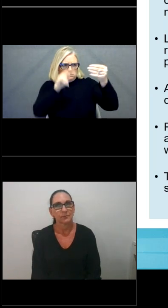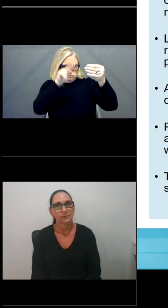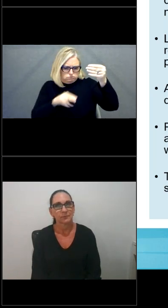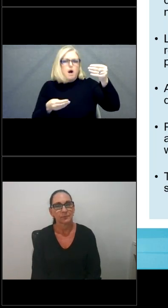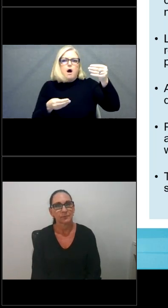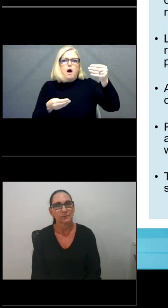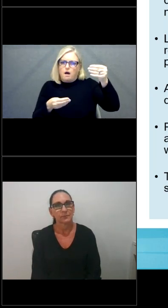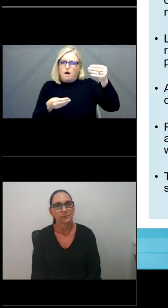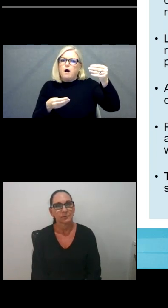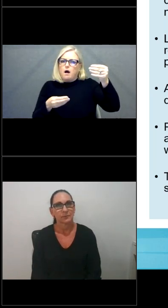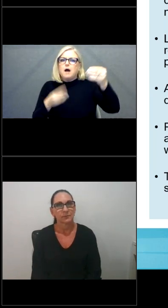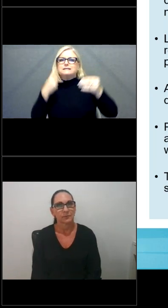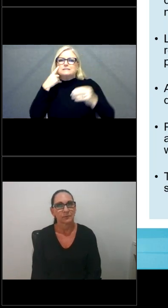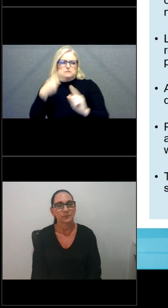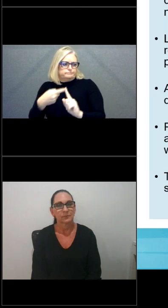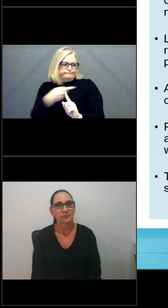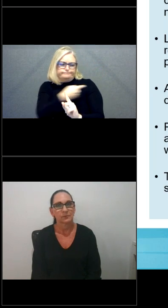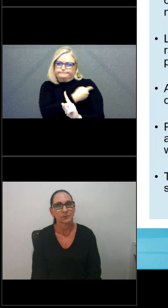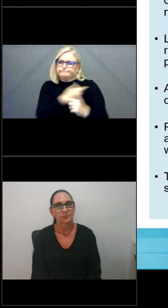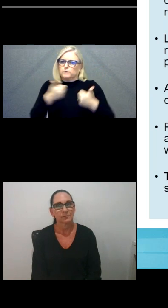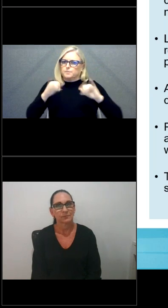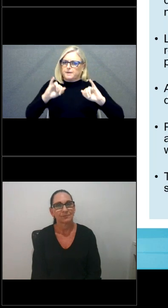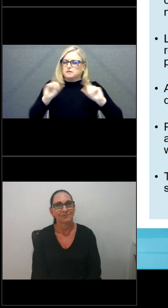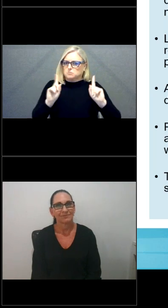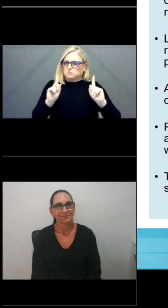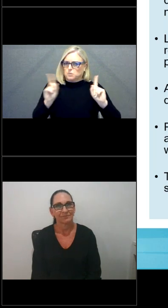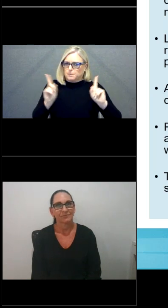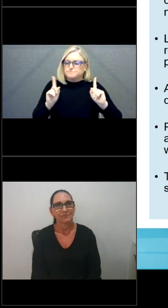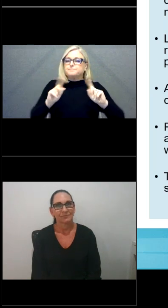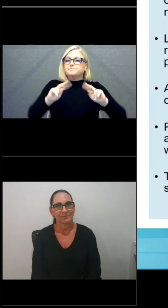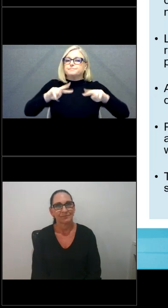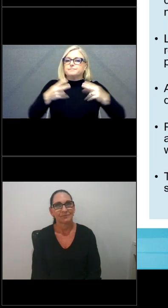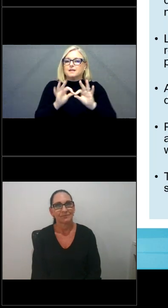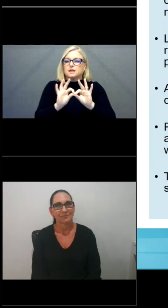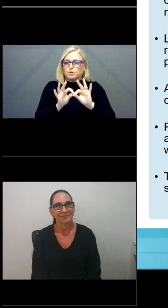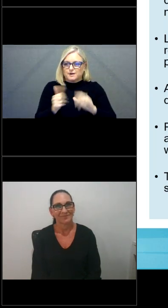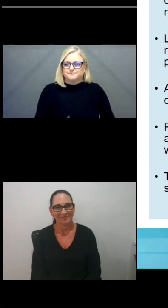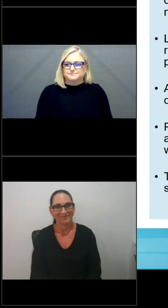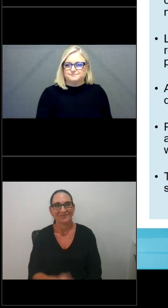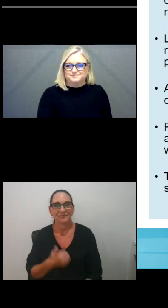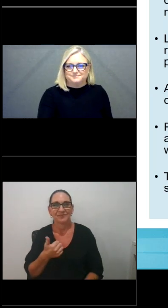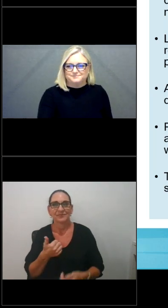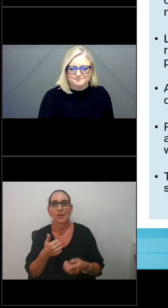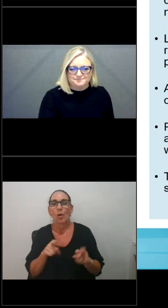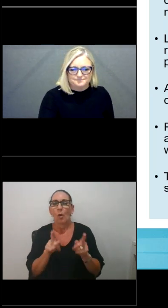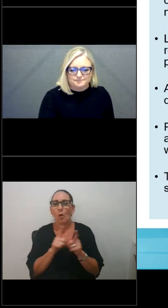what's happening next so uh the reports are strength based with um therapeutic but honest